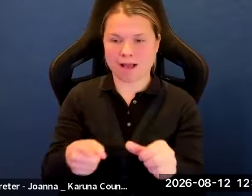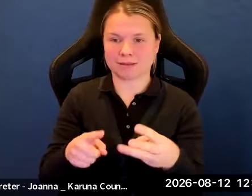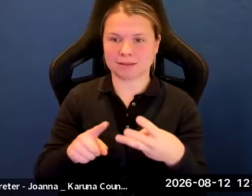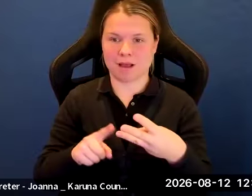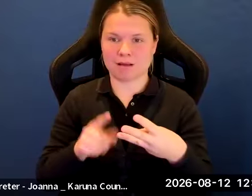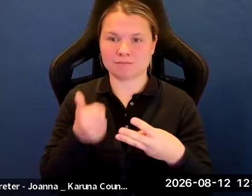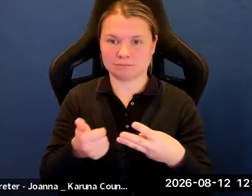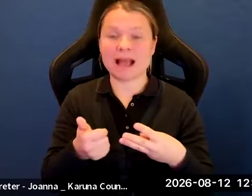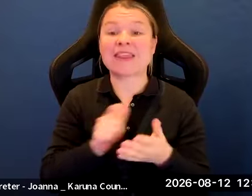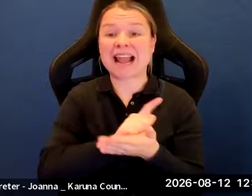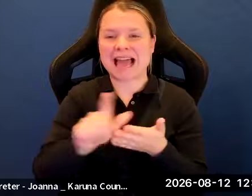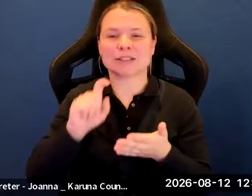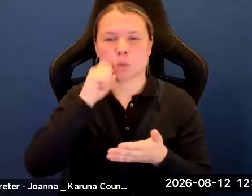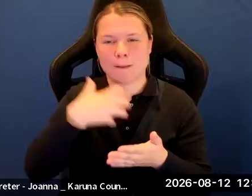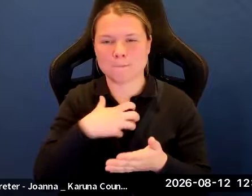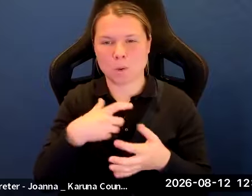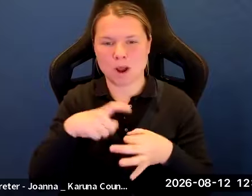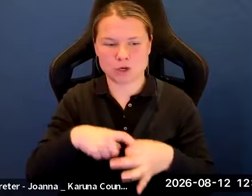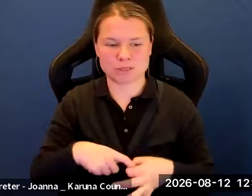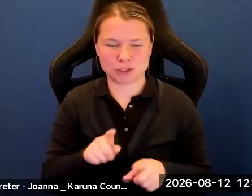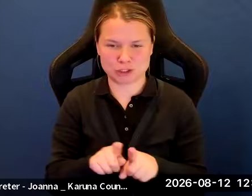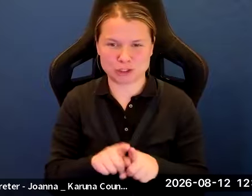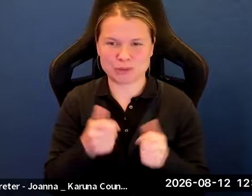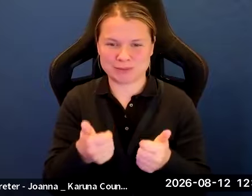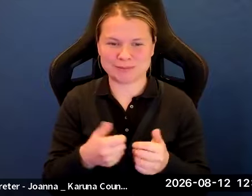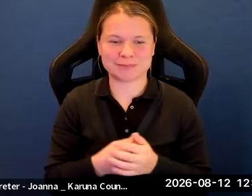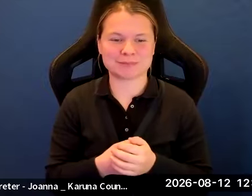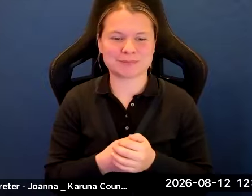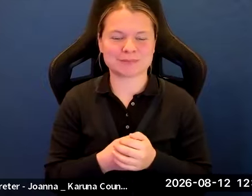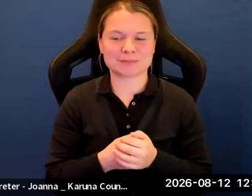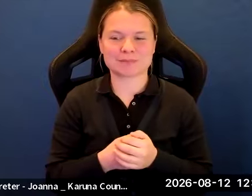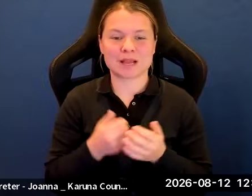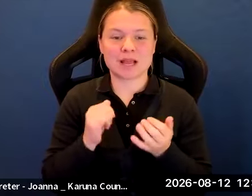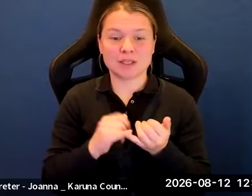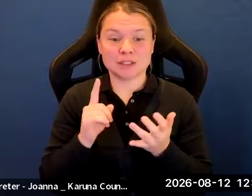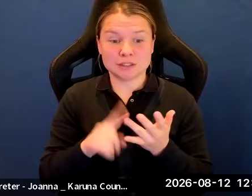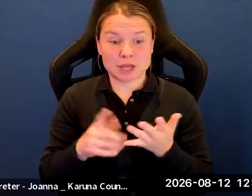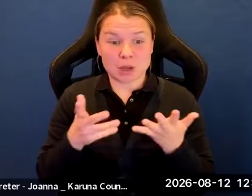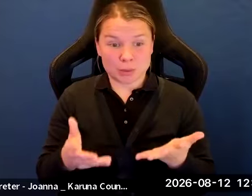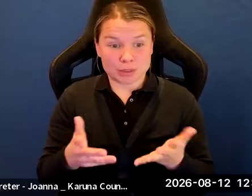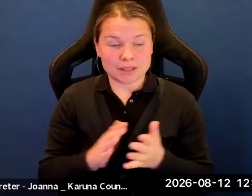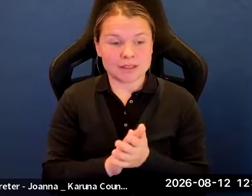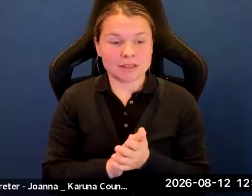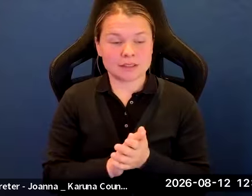or pre-received. And then we' ll go to questions received in the session and there will also be time for further